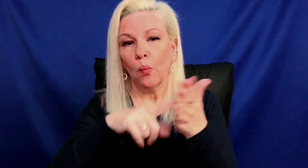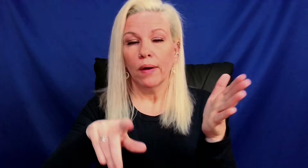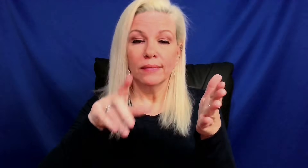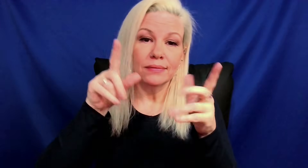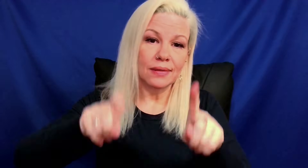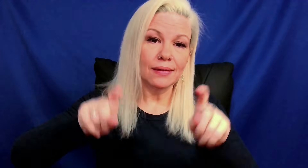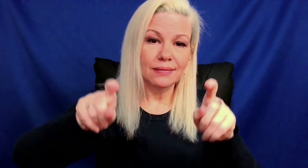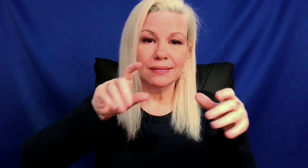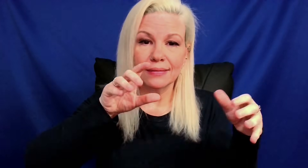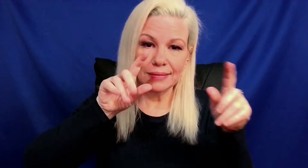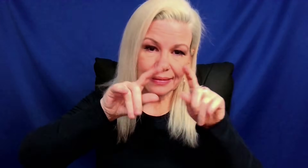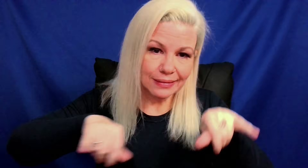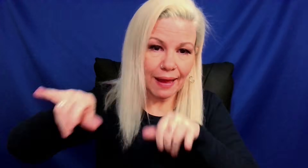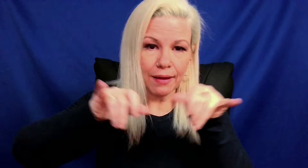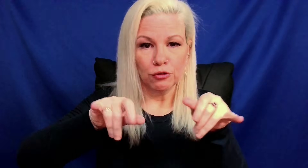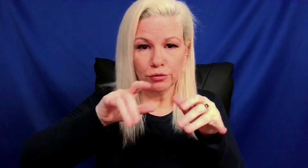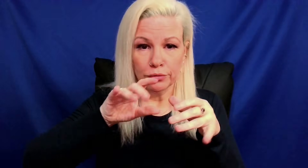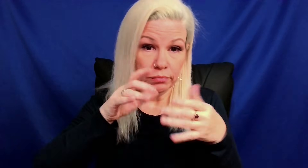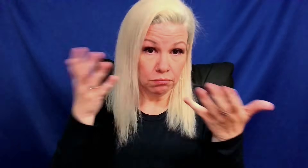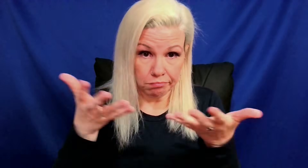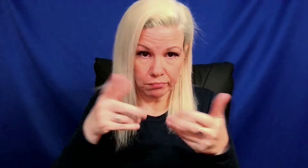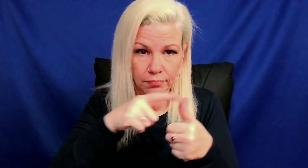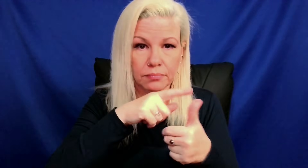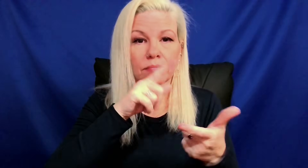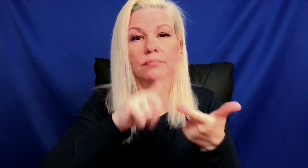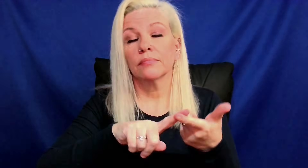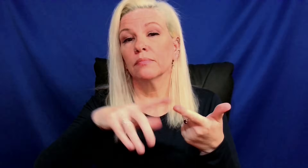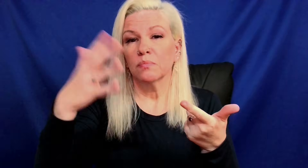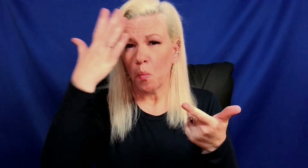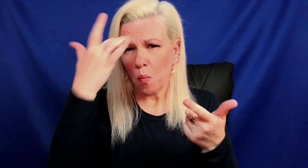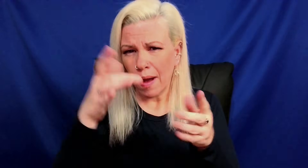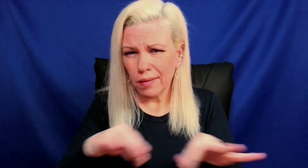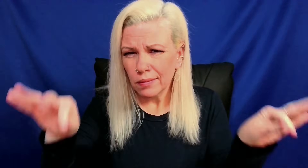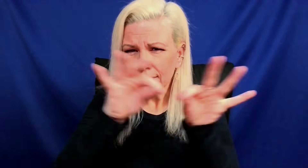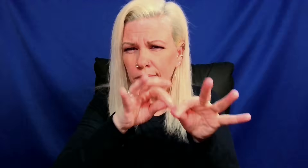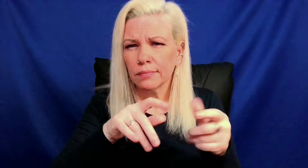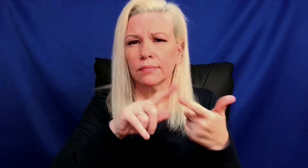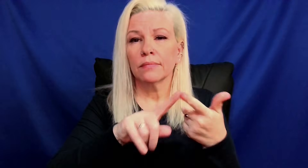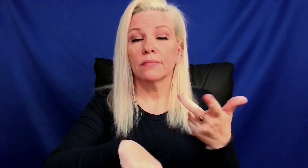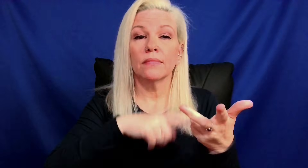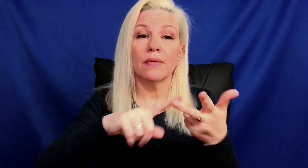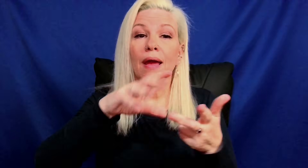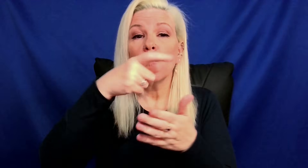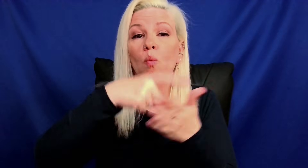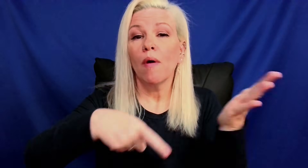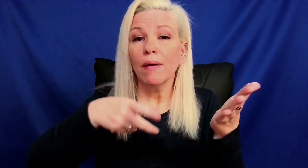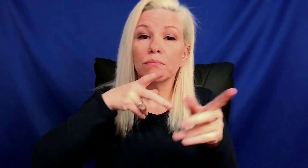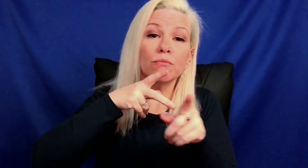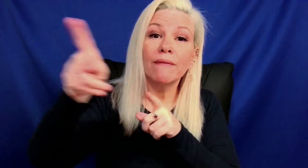why they matter, and what professional testing entities should be doing.